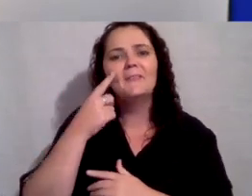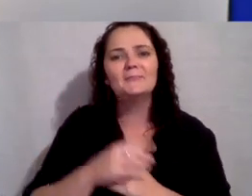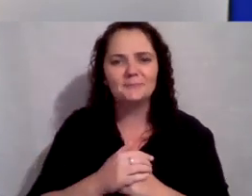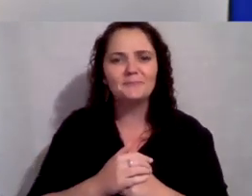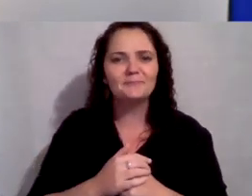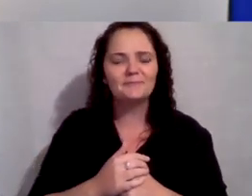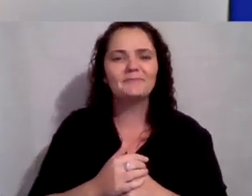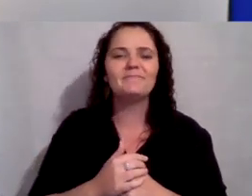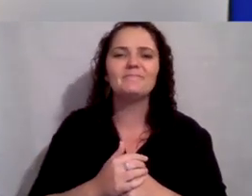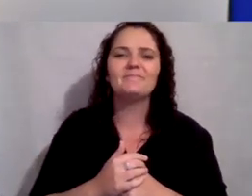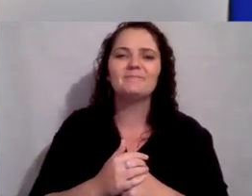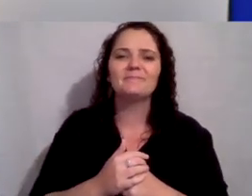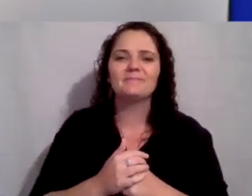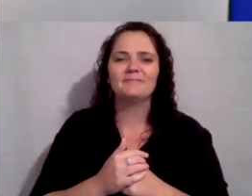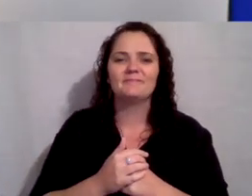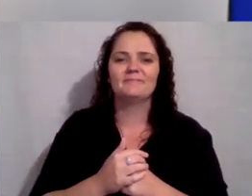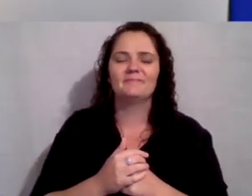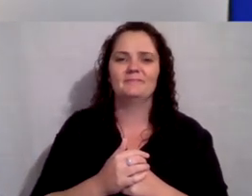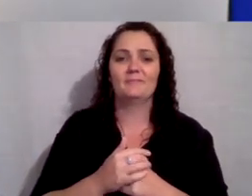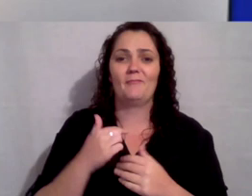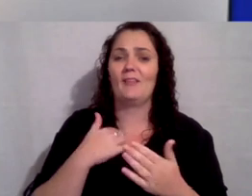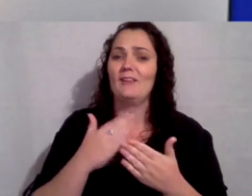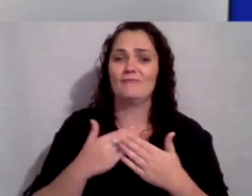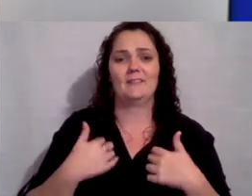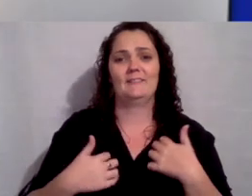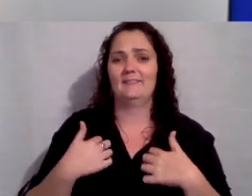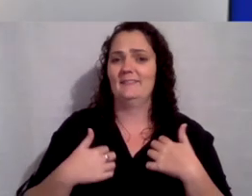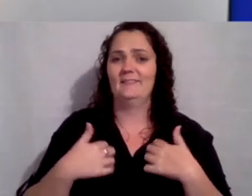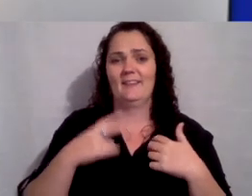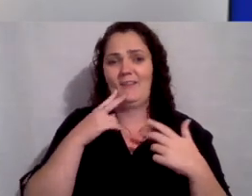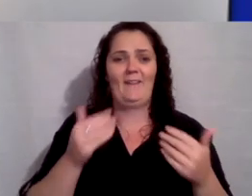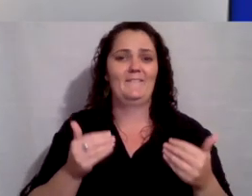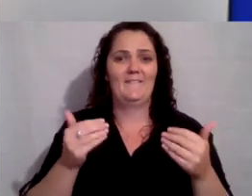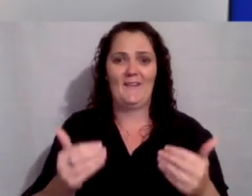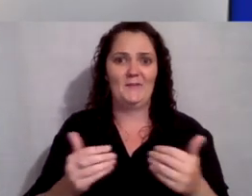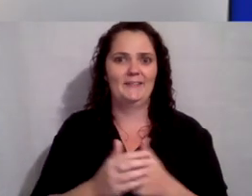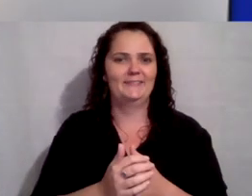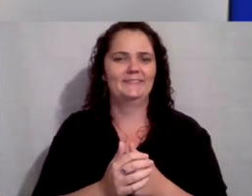resources they have there too. Alright I am really looking forward to tonight,